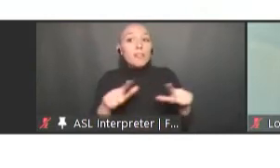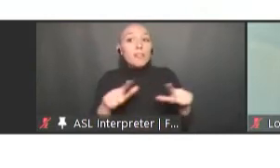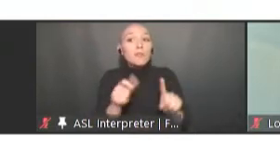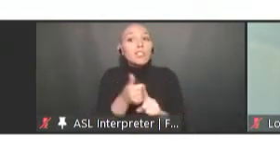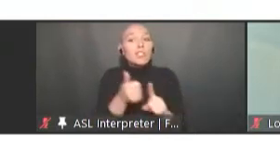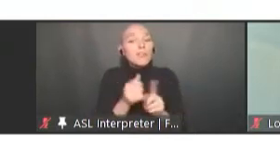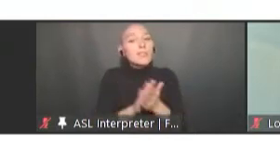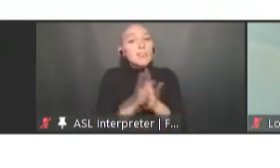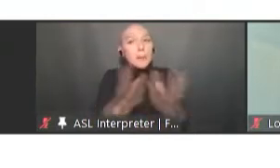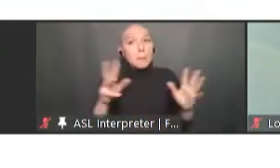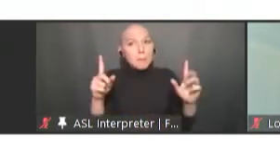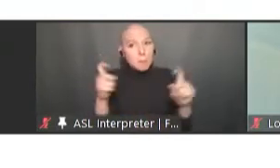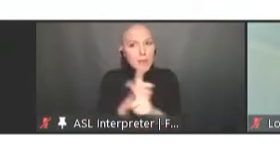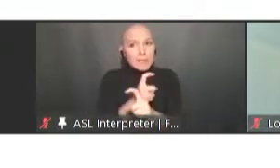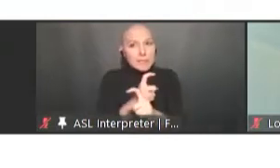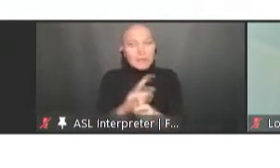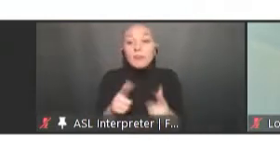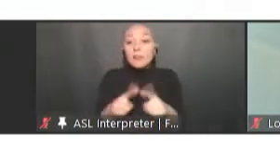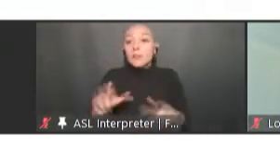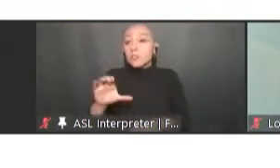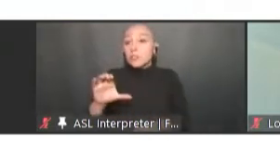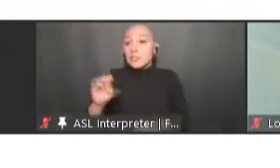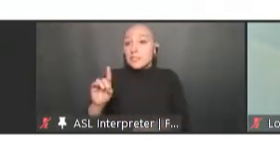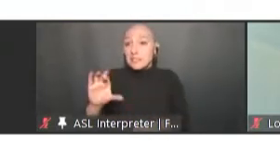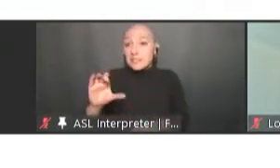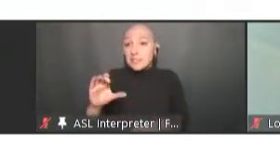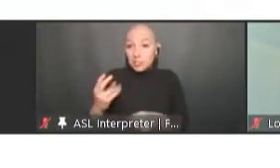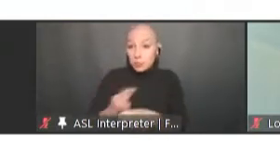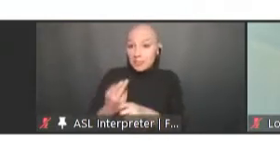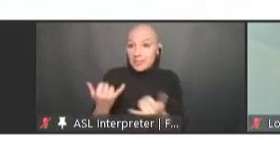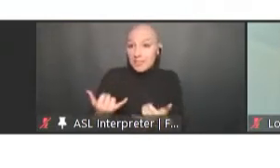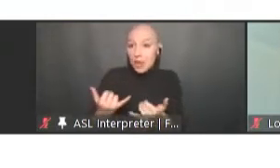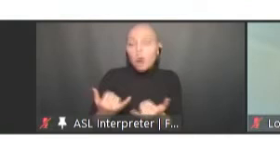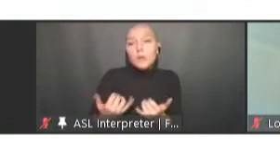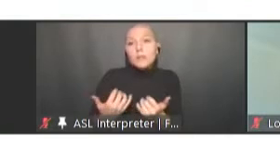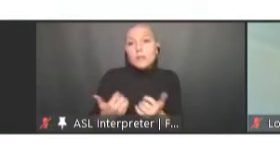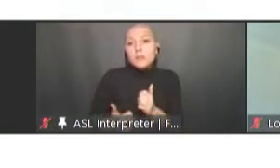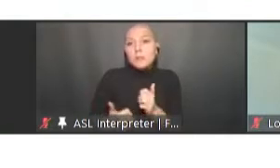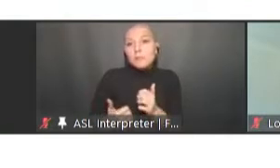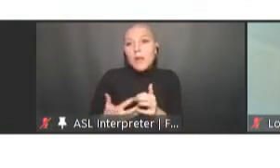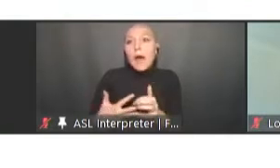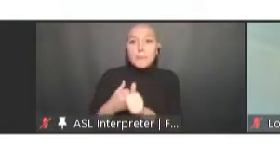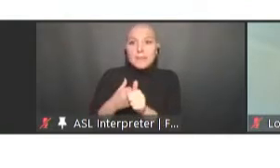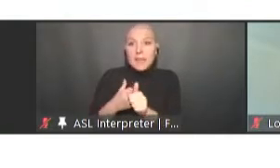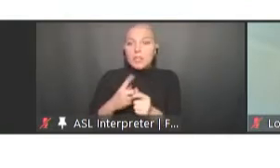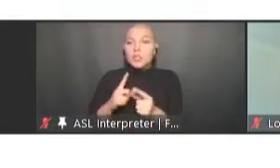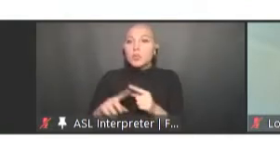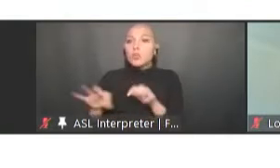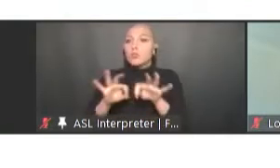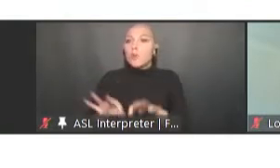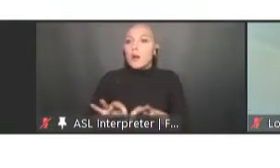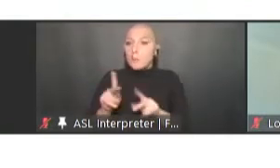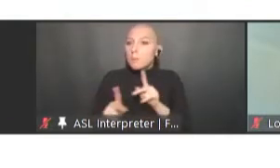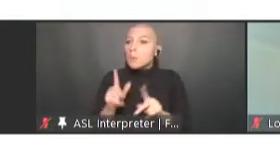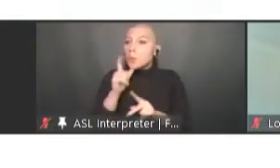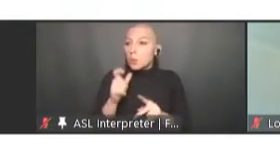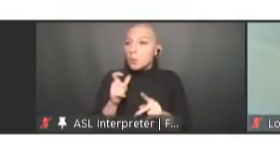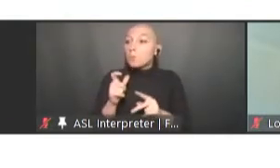CDC uses now as up-to-date to describe people who have received all of the